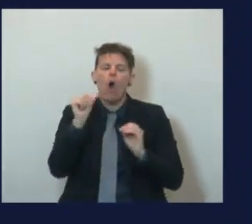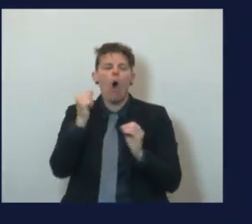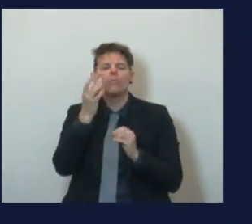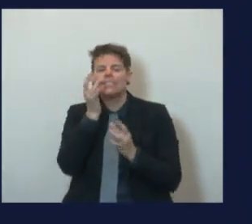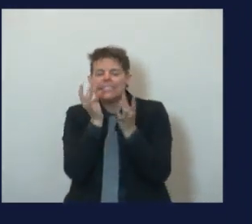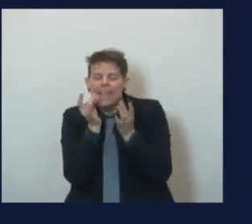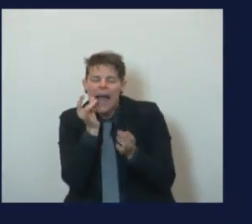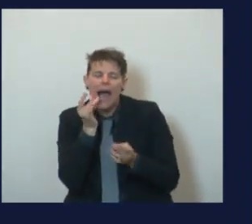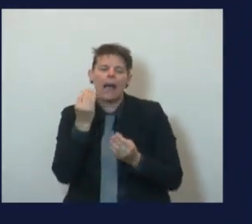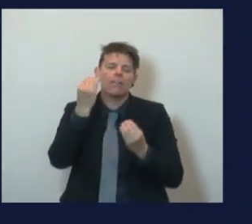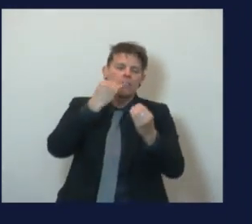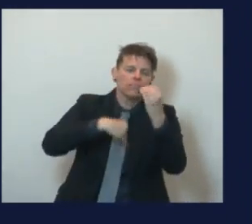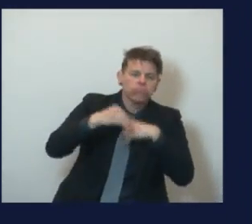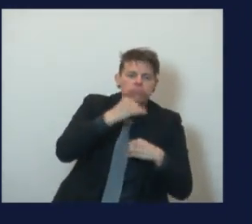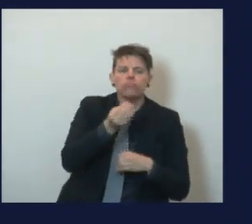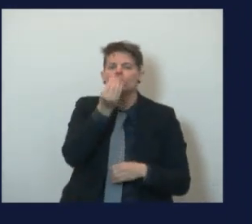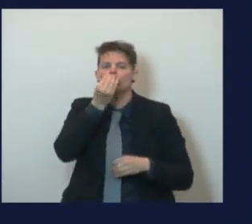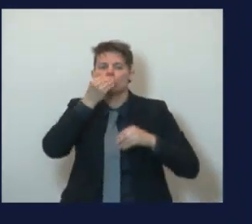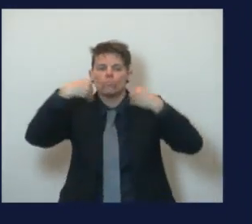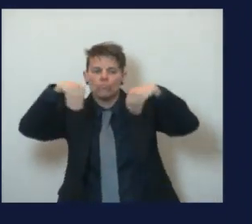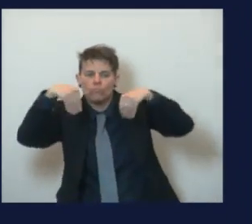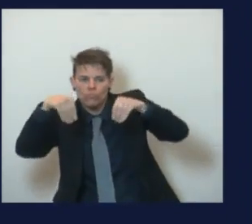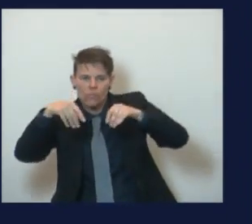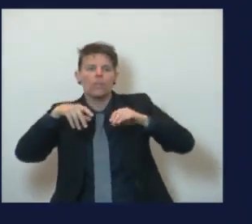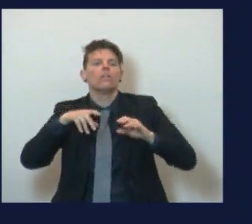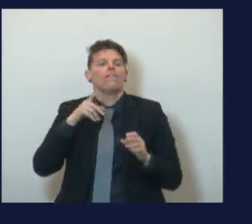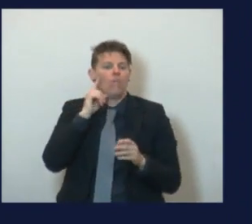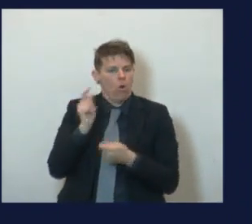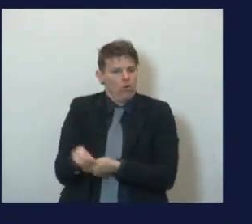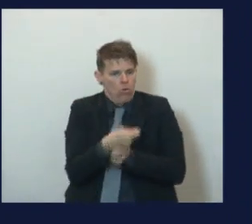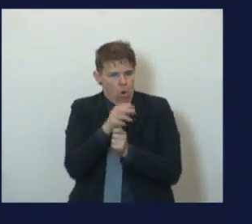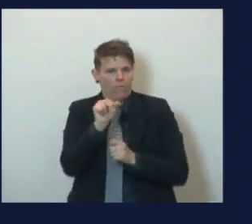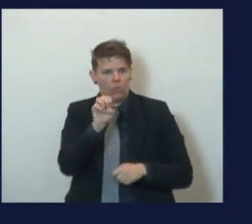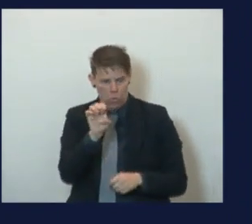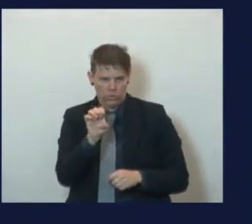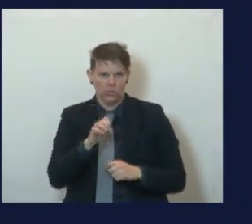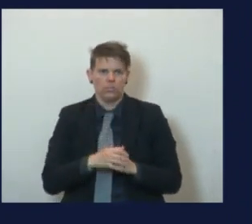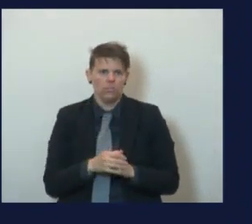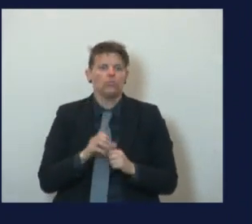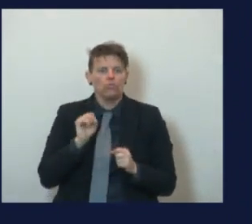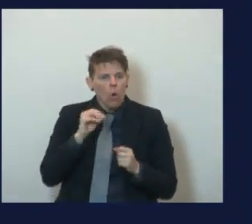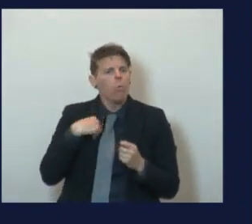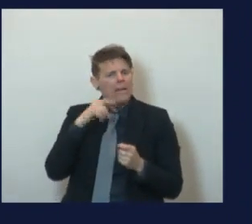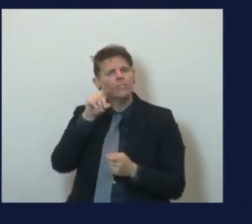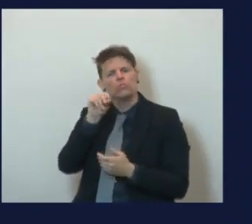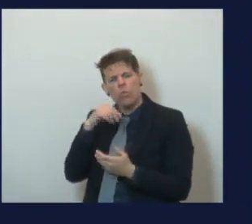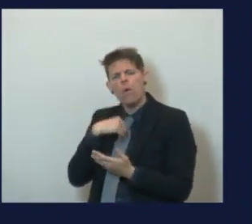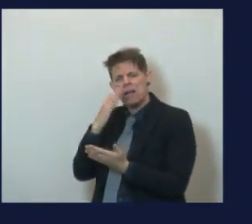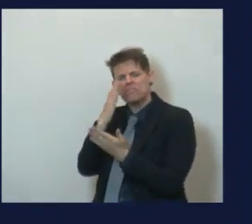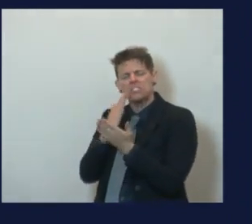OPEN STATEWIDE, BUT FOR GOLF ONLY NODINE IN FOOD SERVICE OR RETAIL AND I SAID STATEWIDE WE HAVE A STATE PLAN.